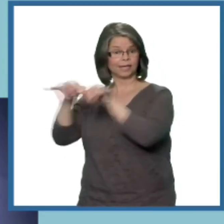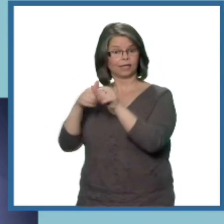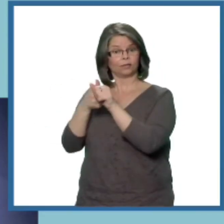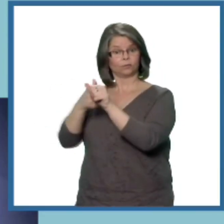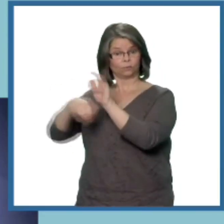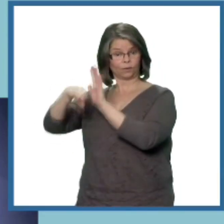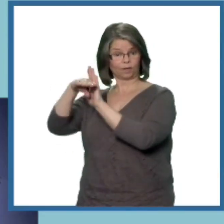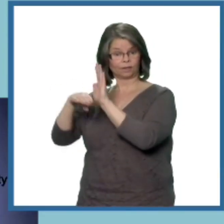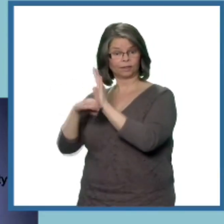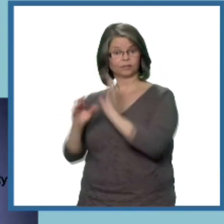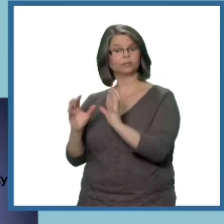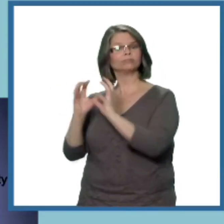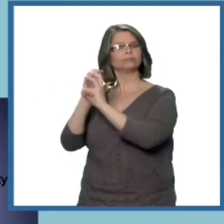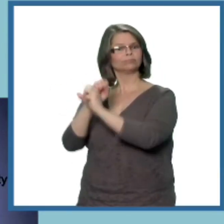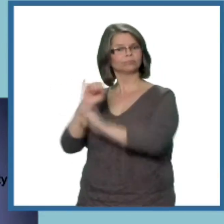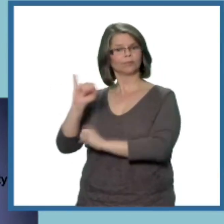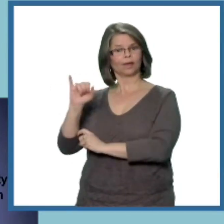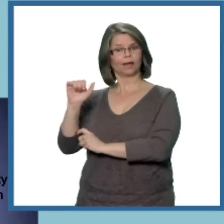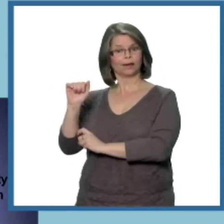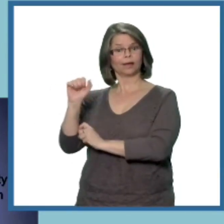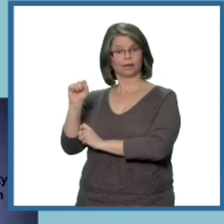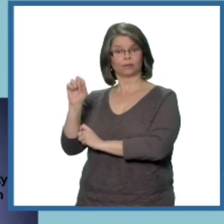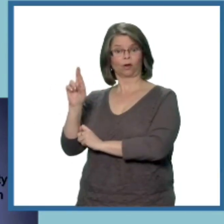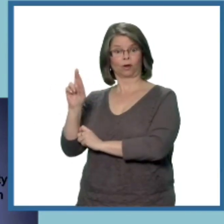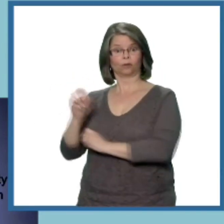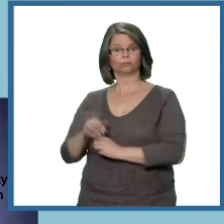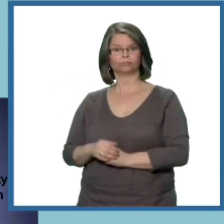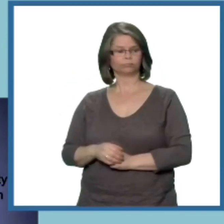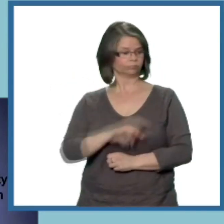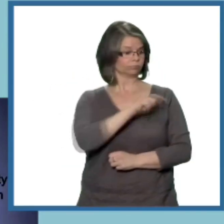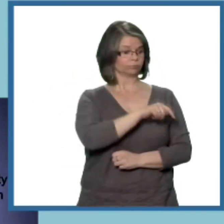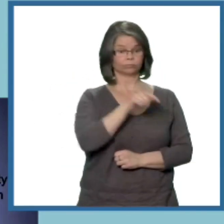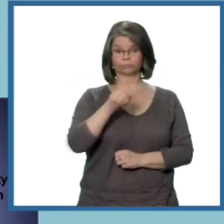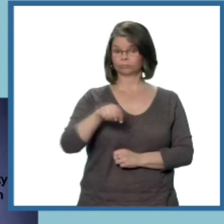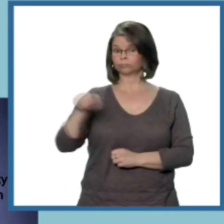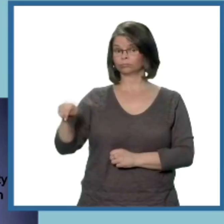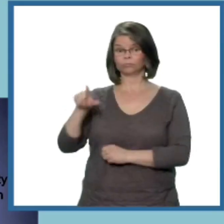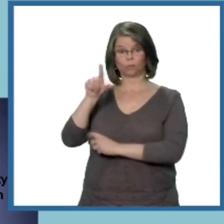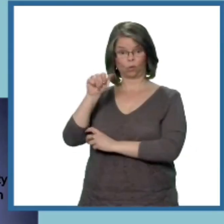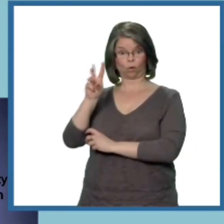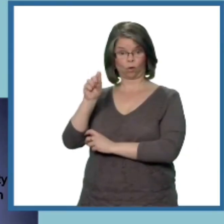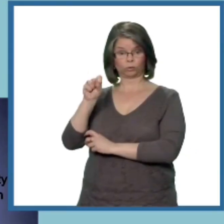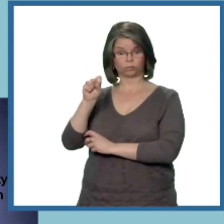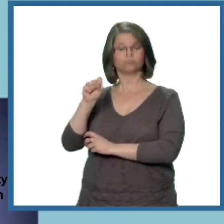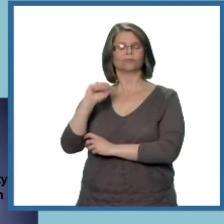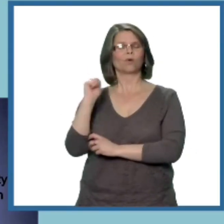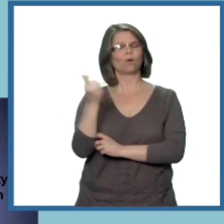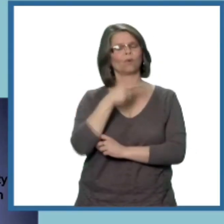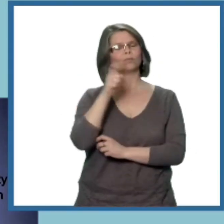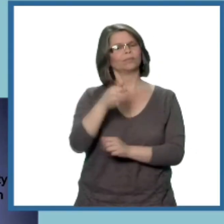This module describes your organization's rights and responsibilities under the Code and the AODA standards,